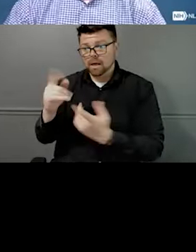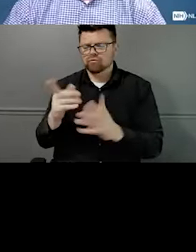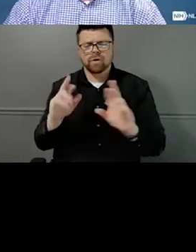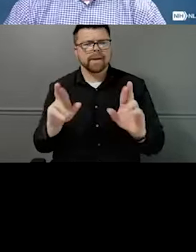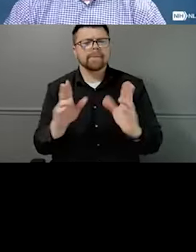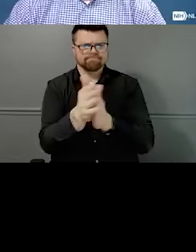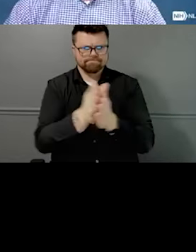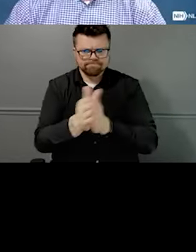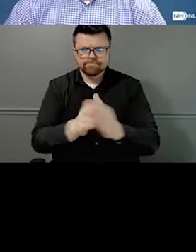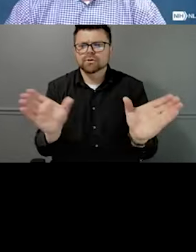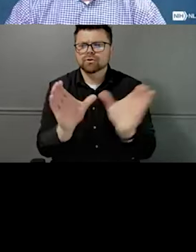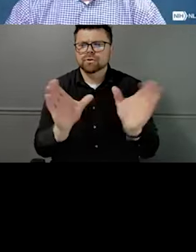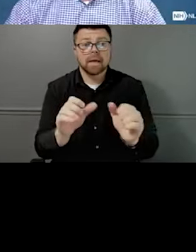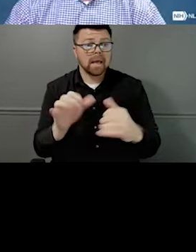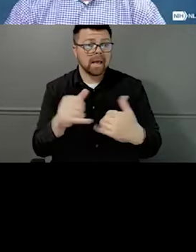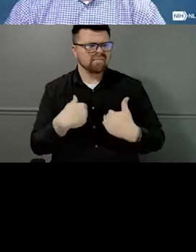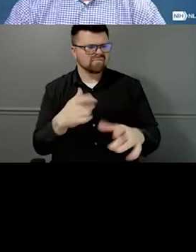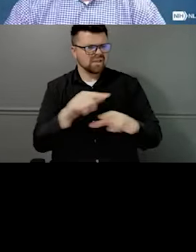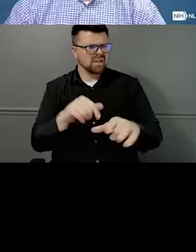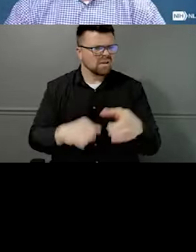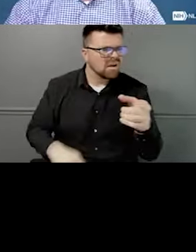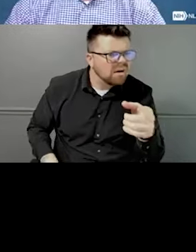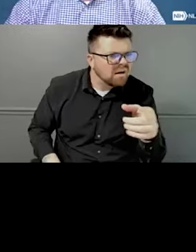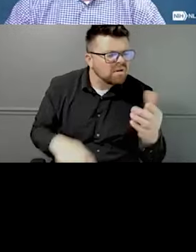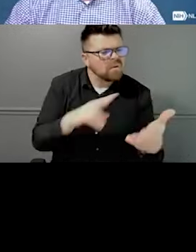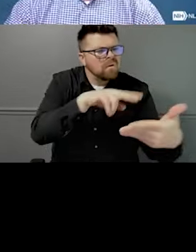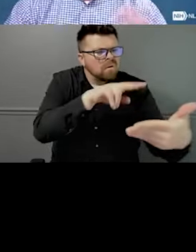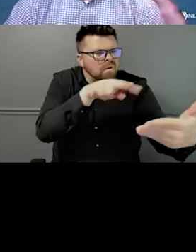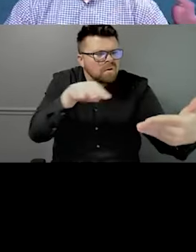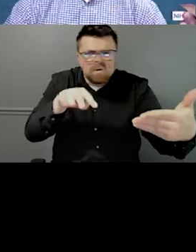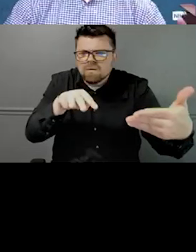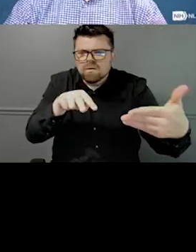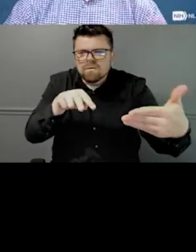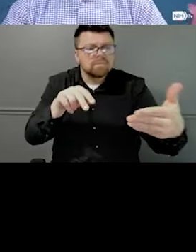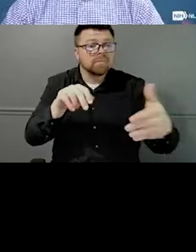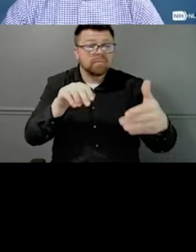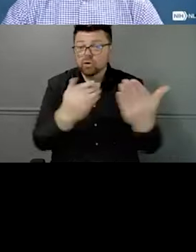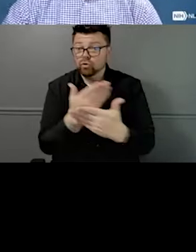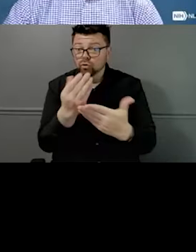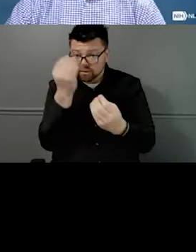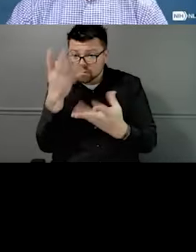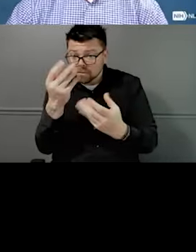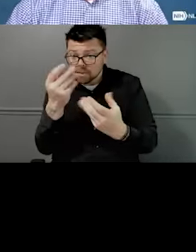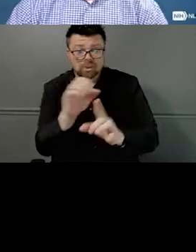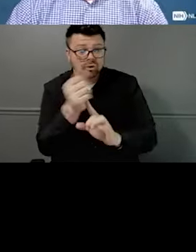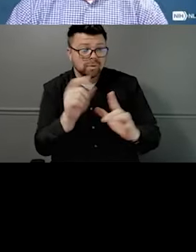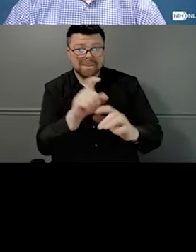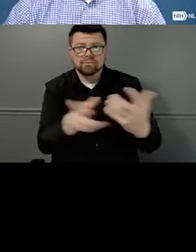There's the language that's there specifying the new conditions that have to be attested to.